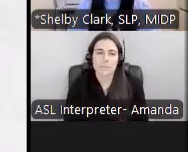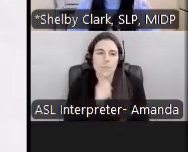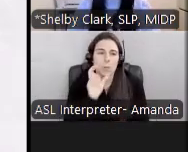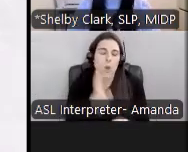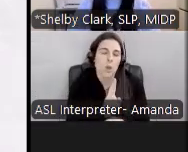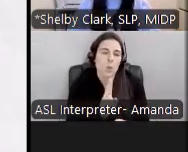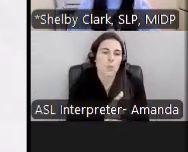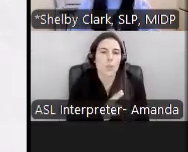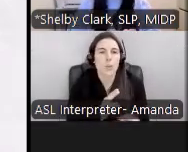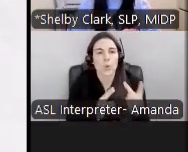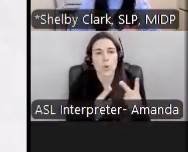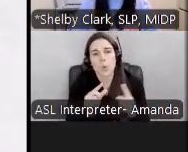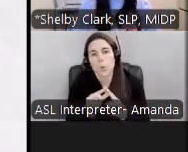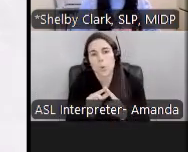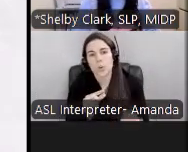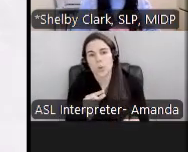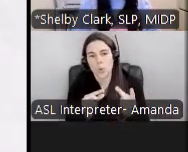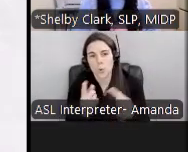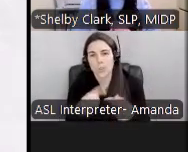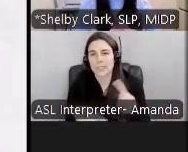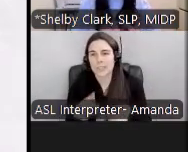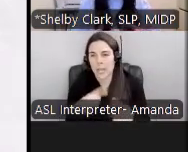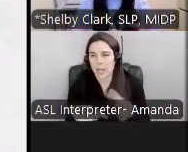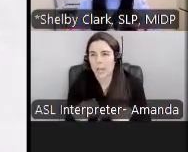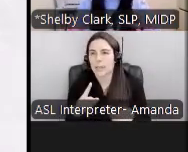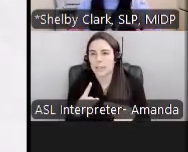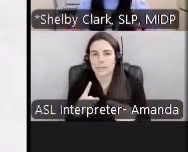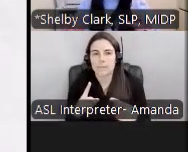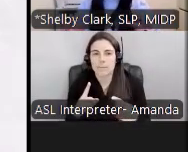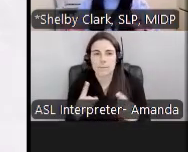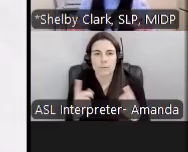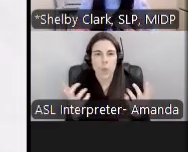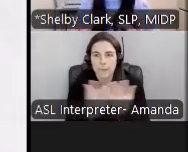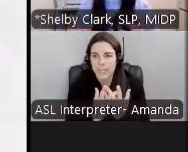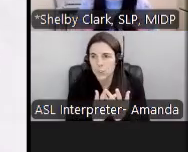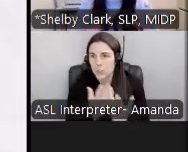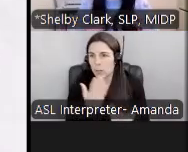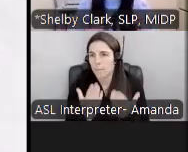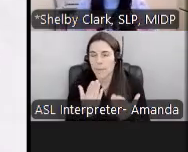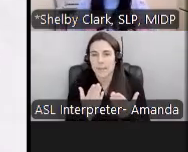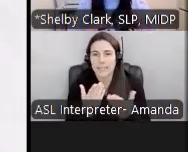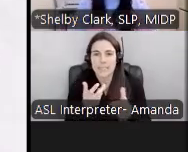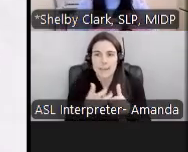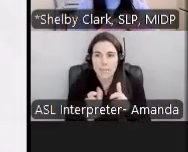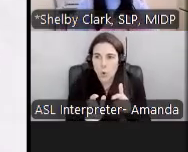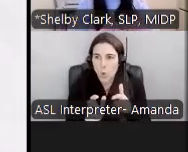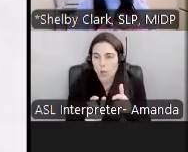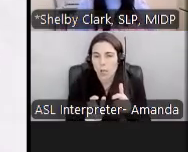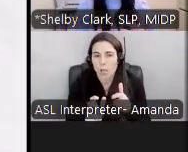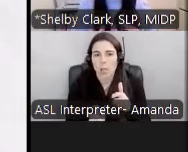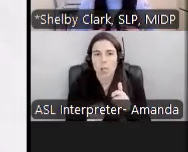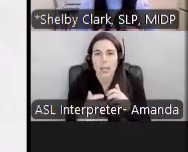sign combinations, mainly to difficulty integrating meaning, but also might